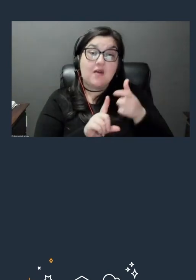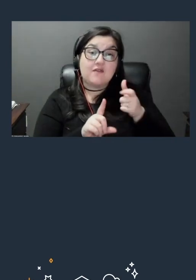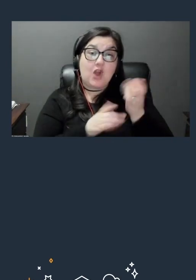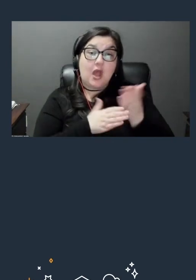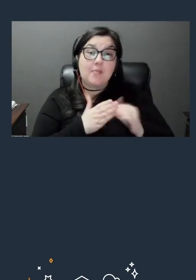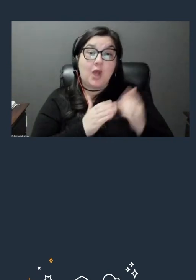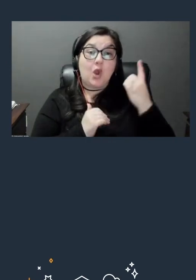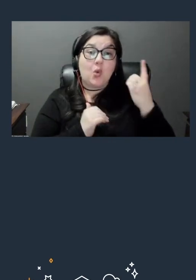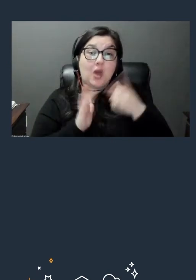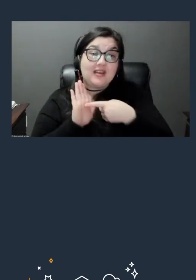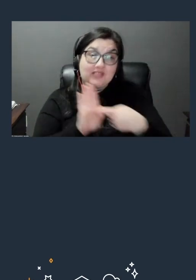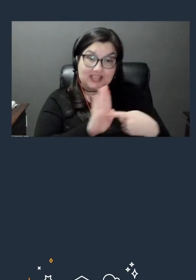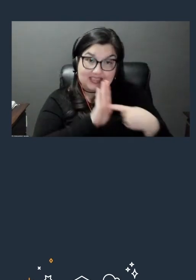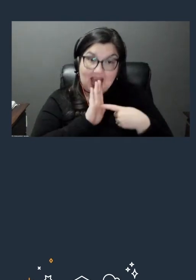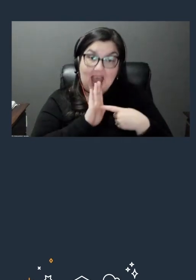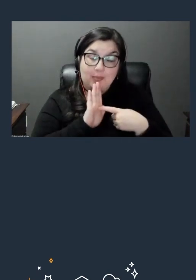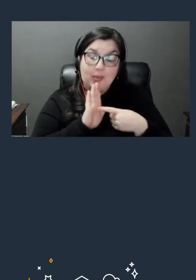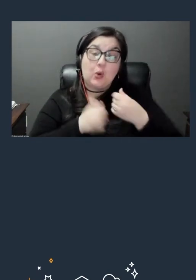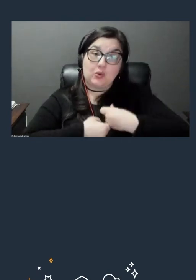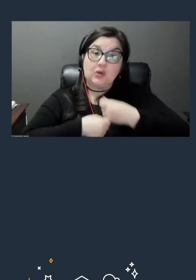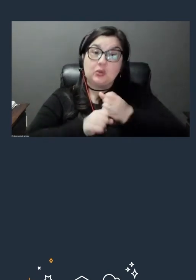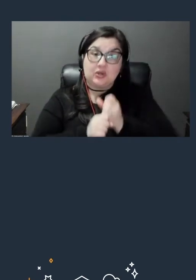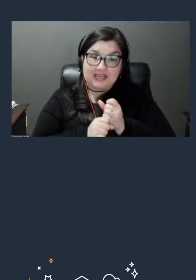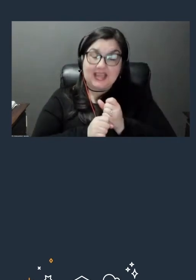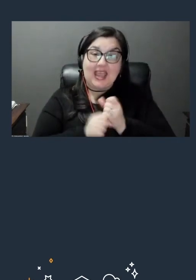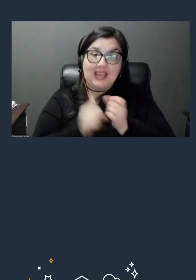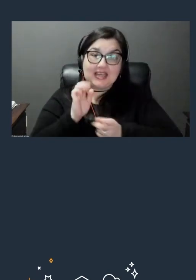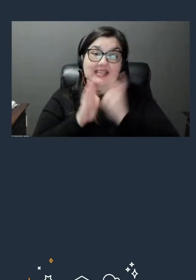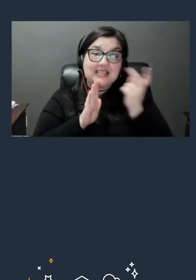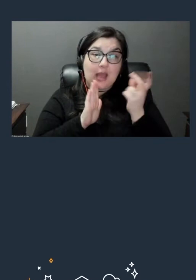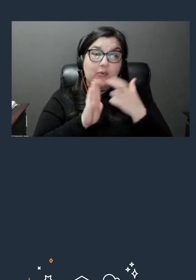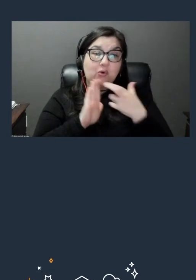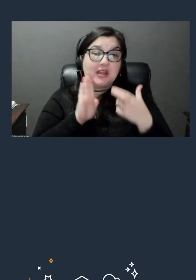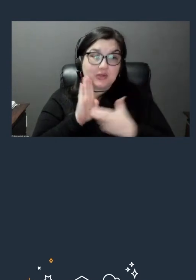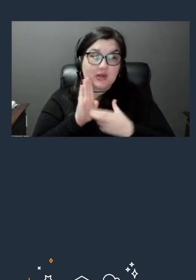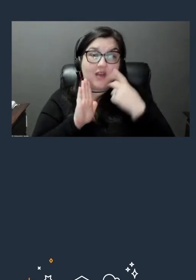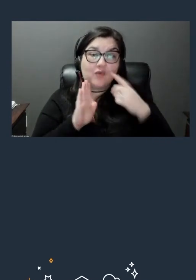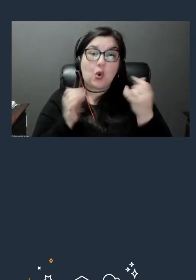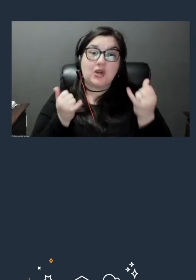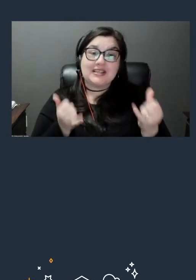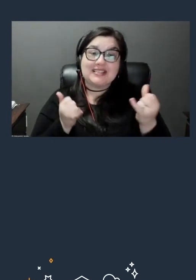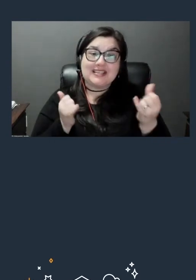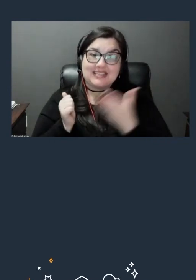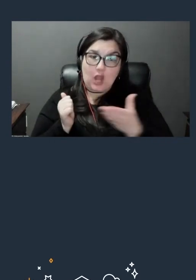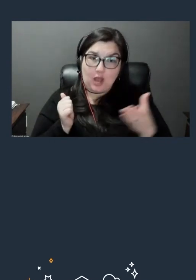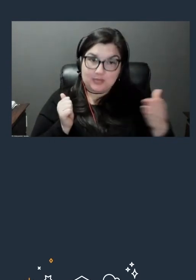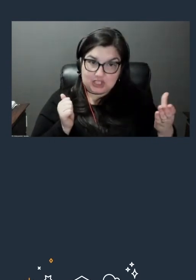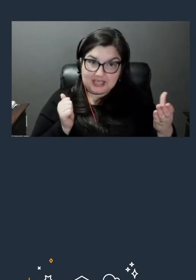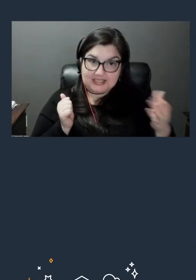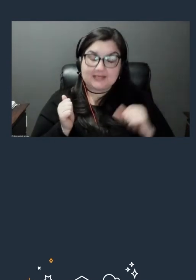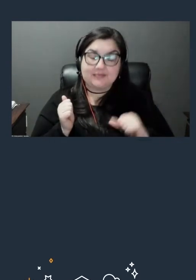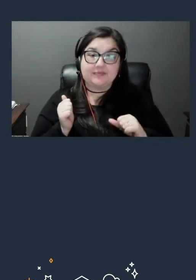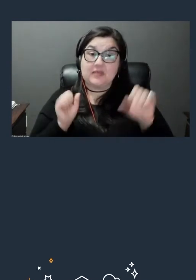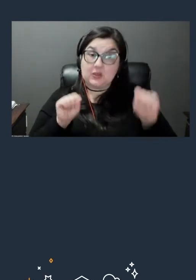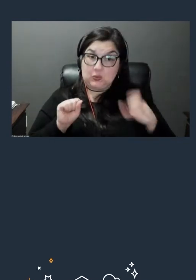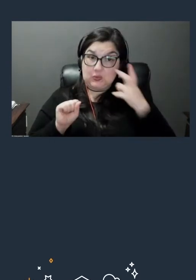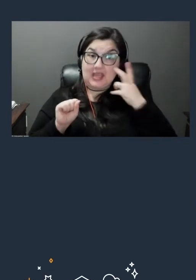where we created this replication rule for existing objects. And you'll see the same replication rule listed here